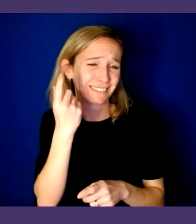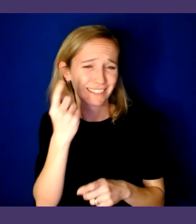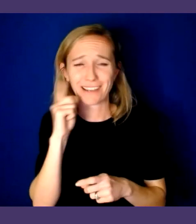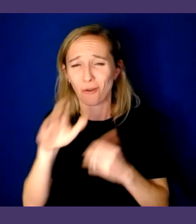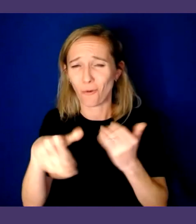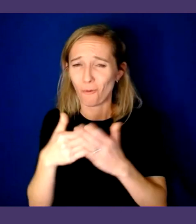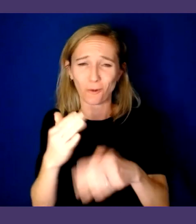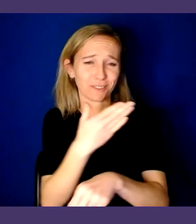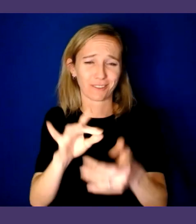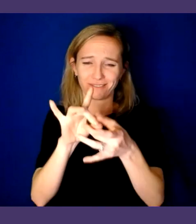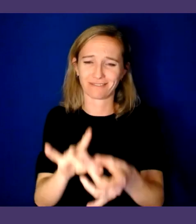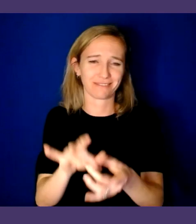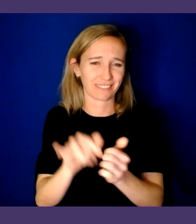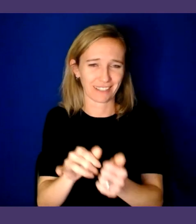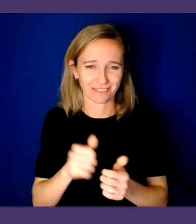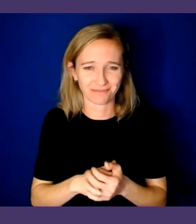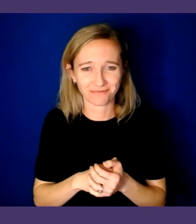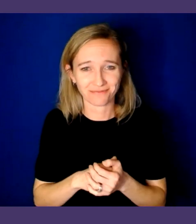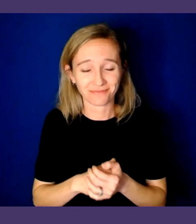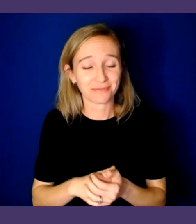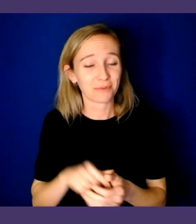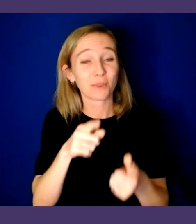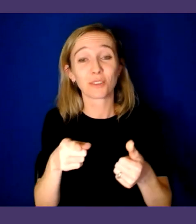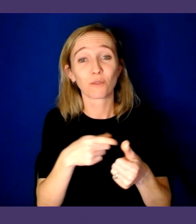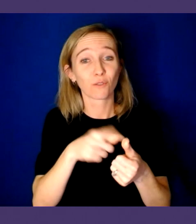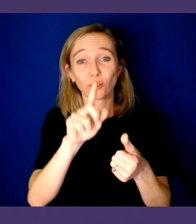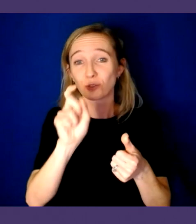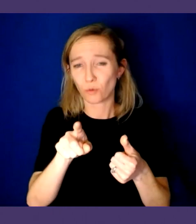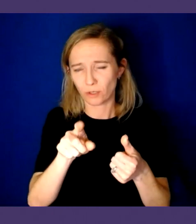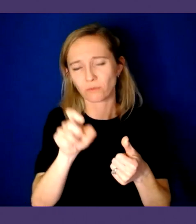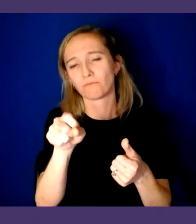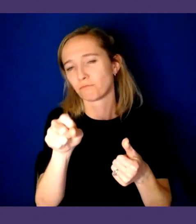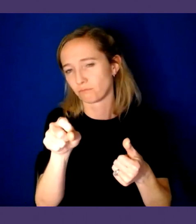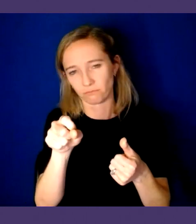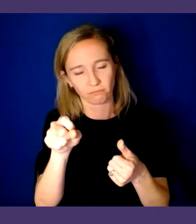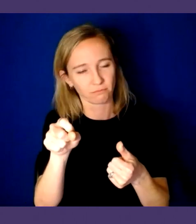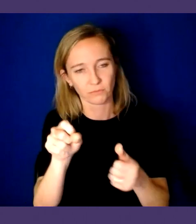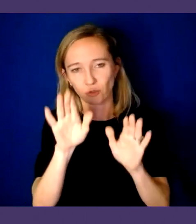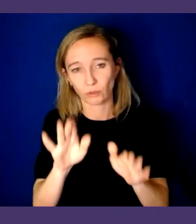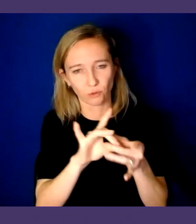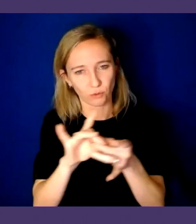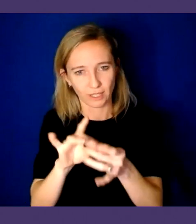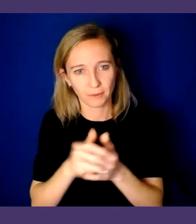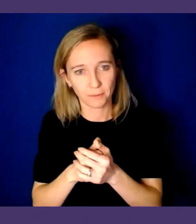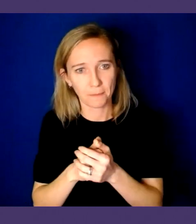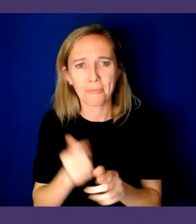the first question is related, and it's actually, why is WCAG so difficult?